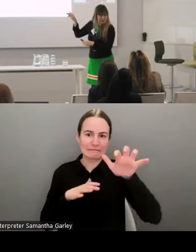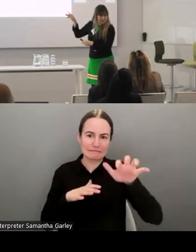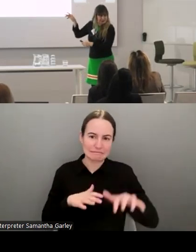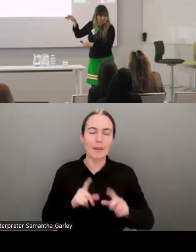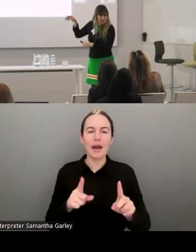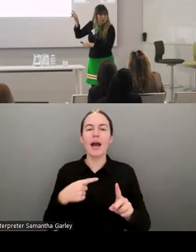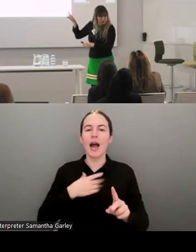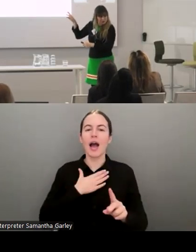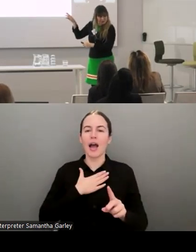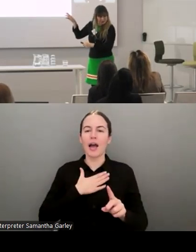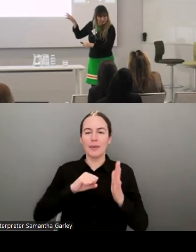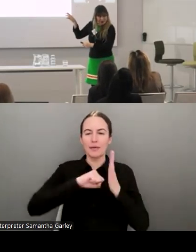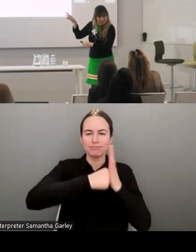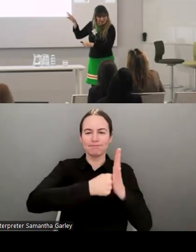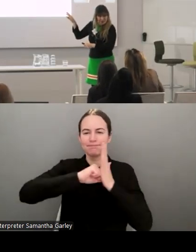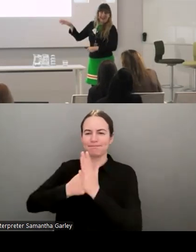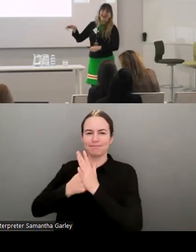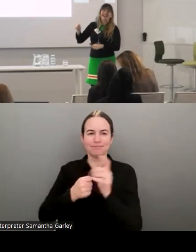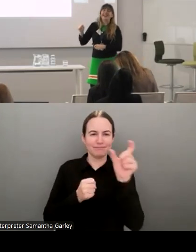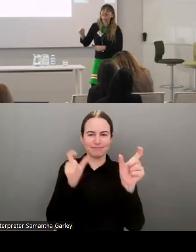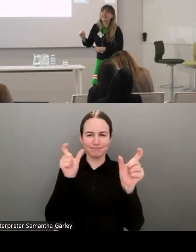some of the words that you can take a look at.